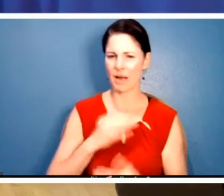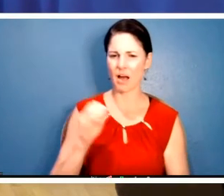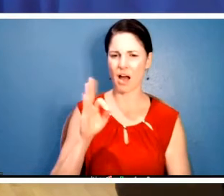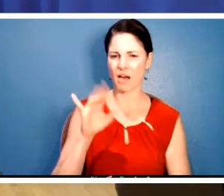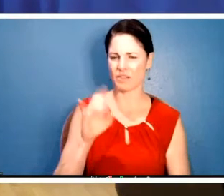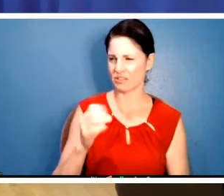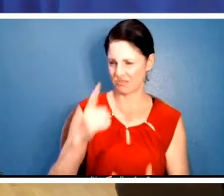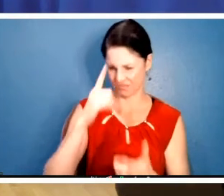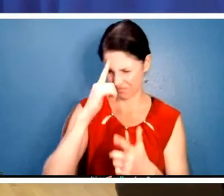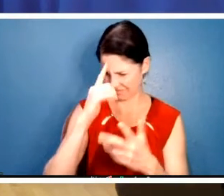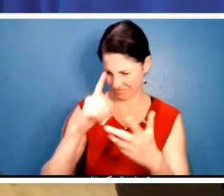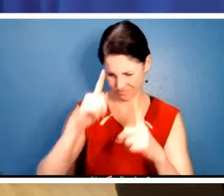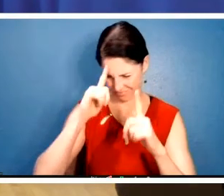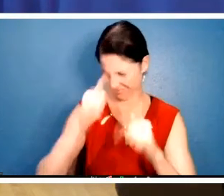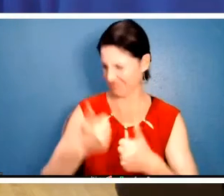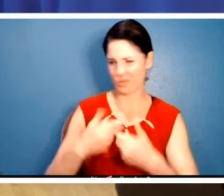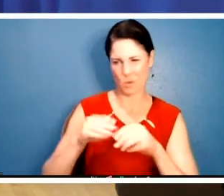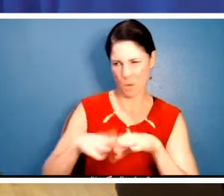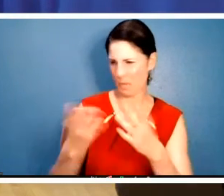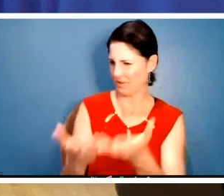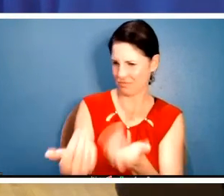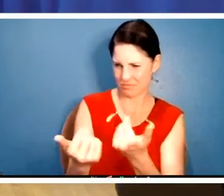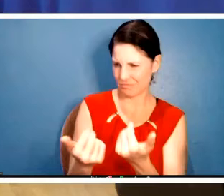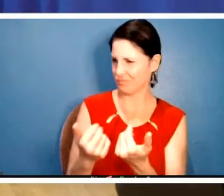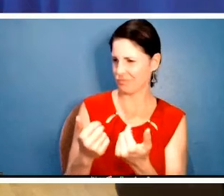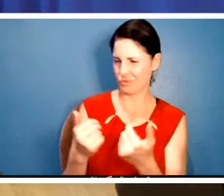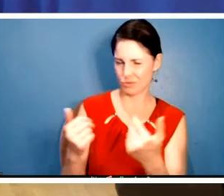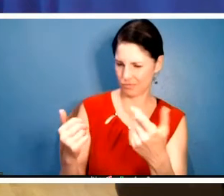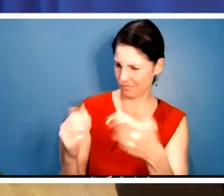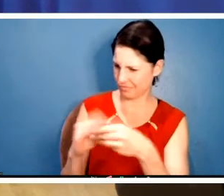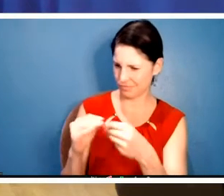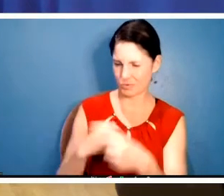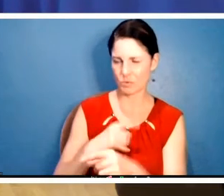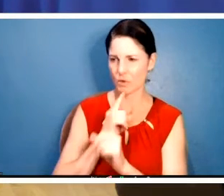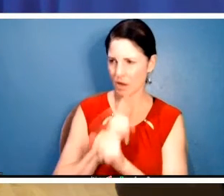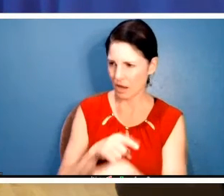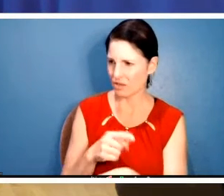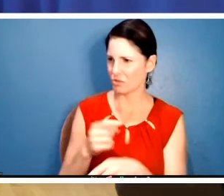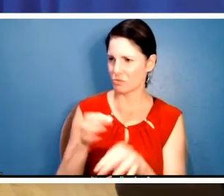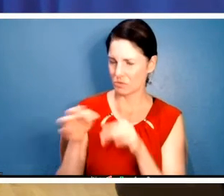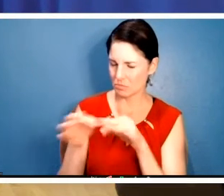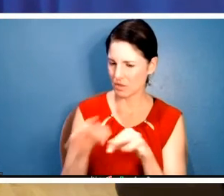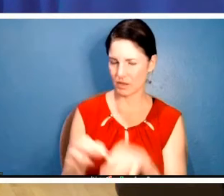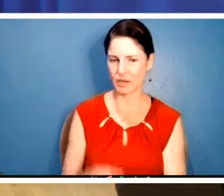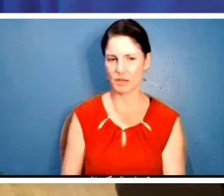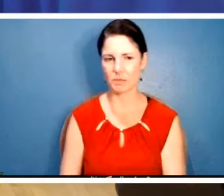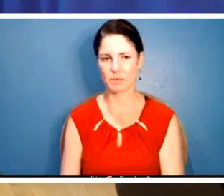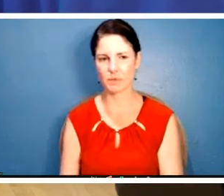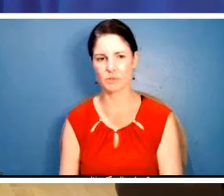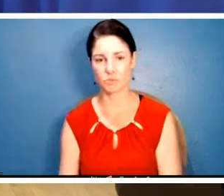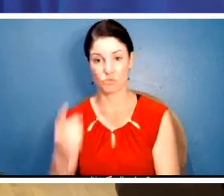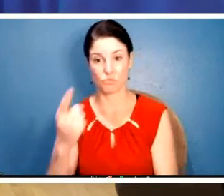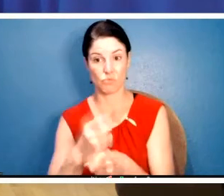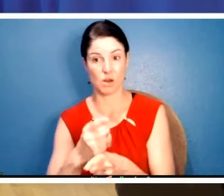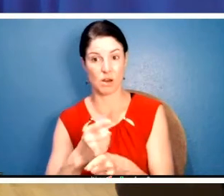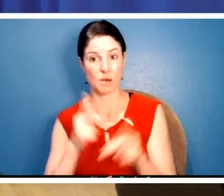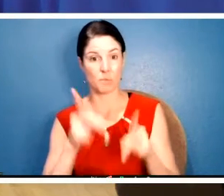SacGov: In addition to the testimony we we receive from from an individual earlier about this, and that that we received this evening.